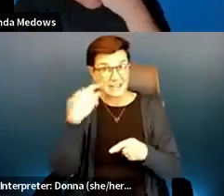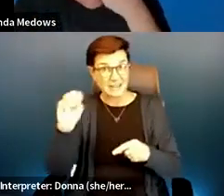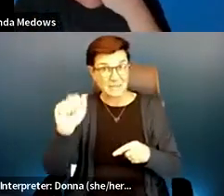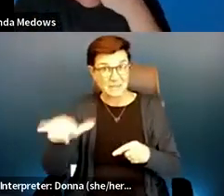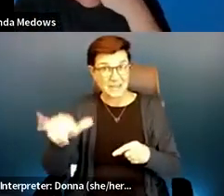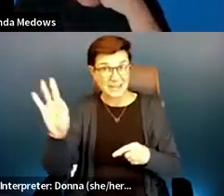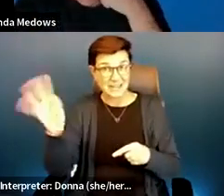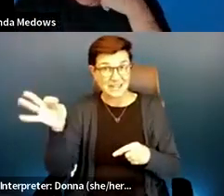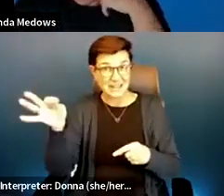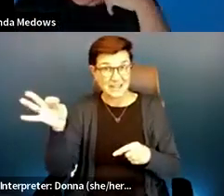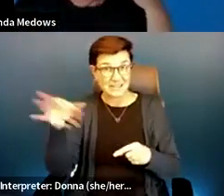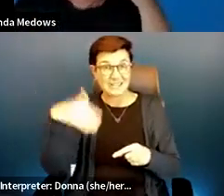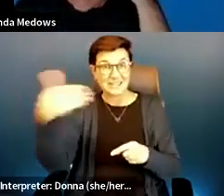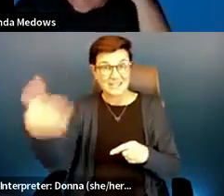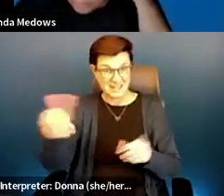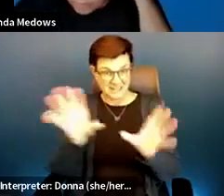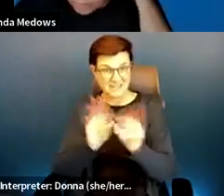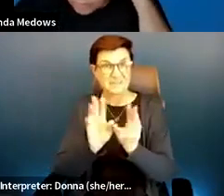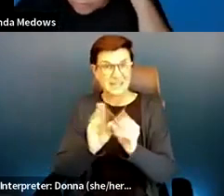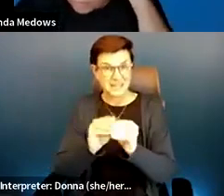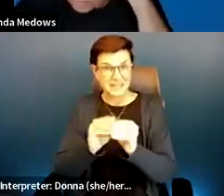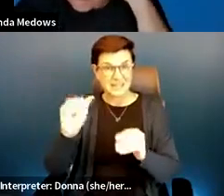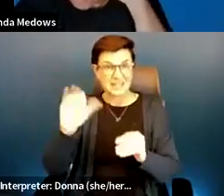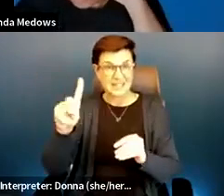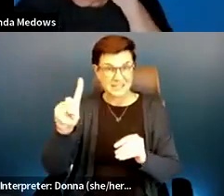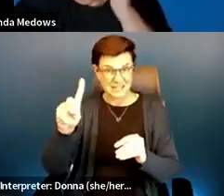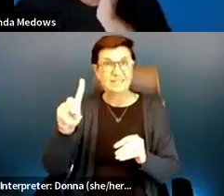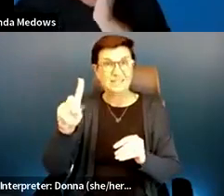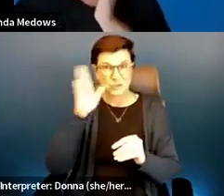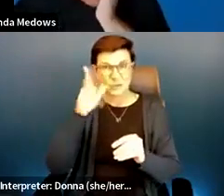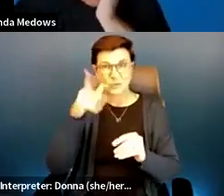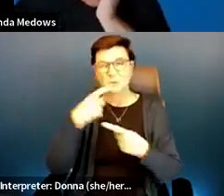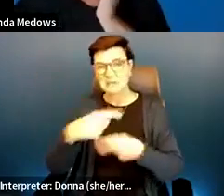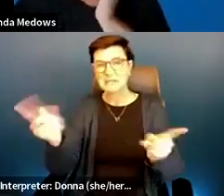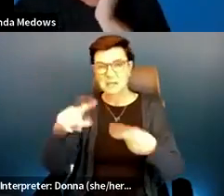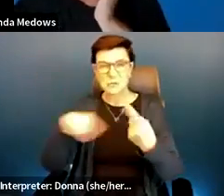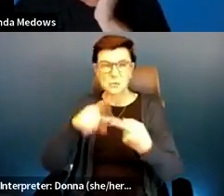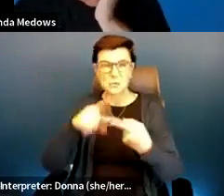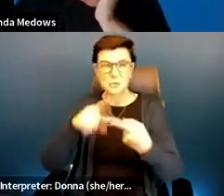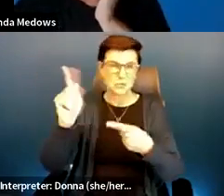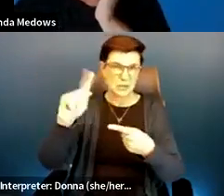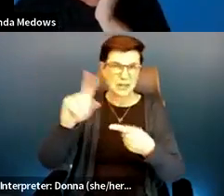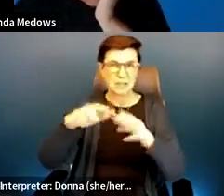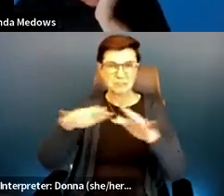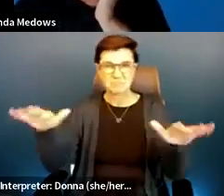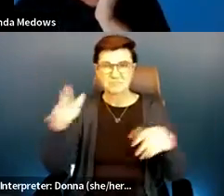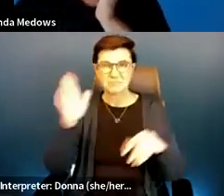We'll be getting back to you with the specifics of that meeting. Thanks, Deb. Thanks, everybody.